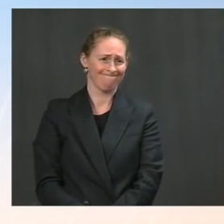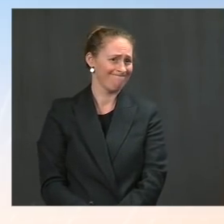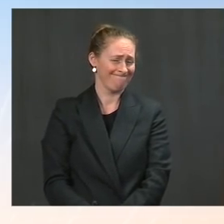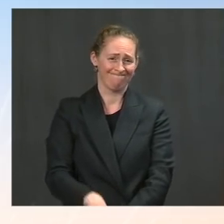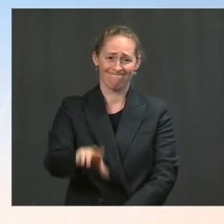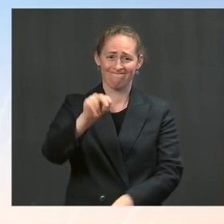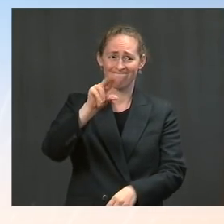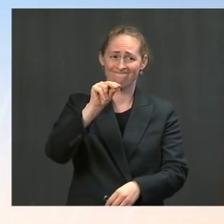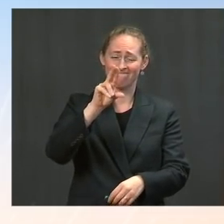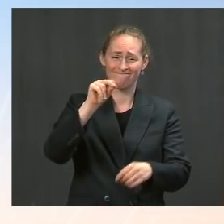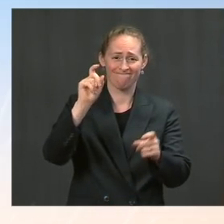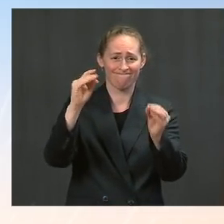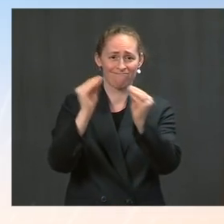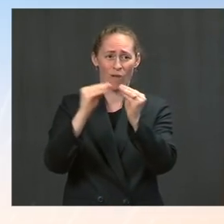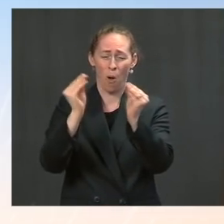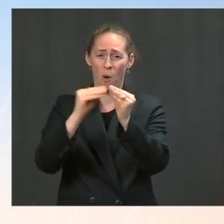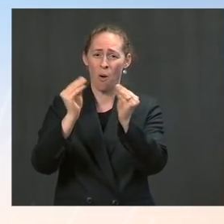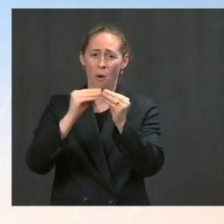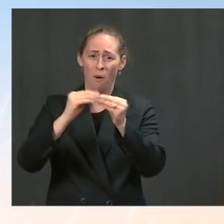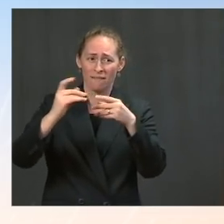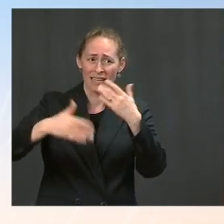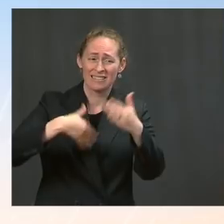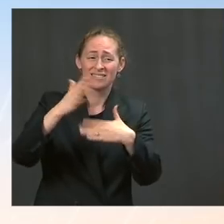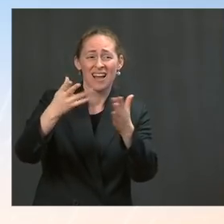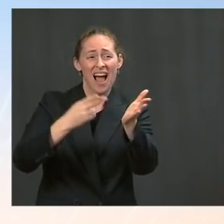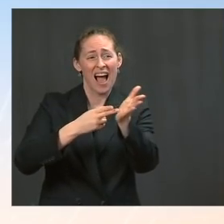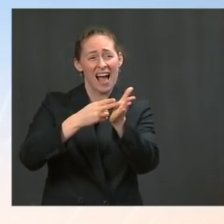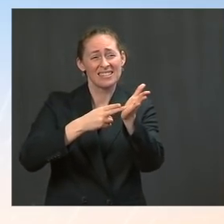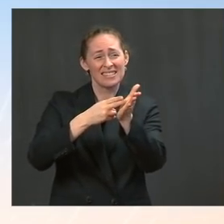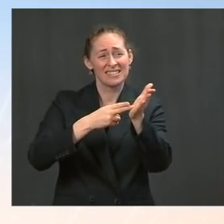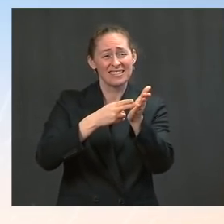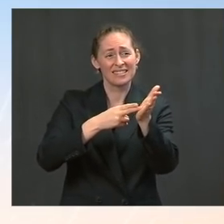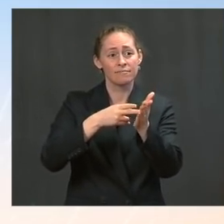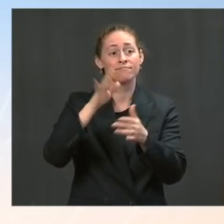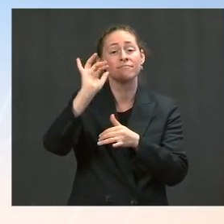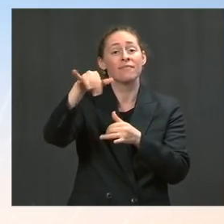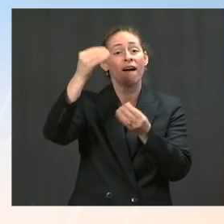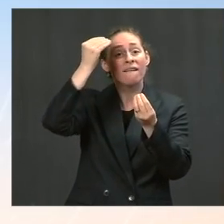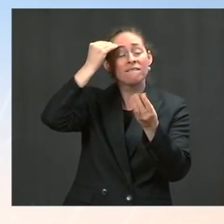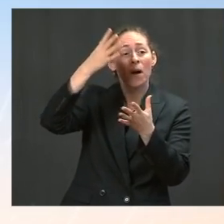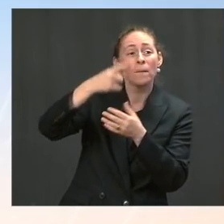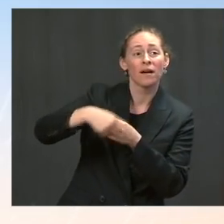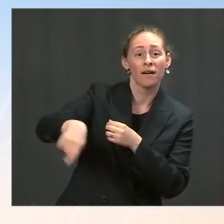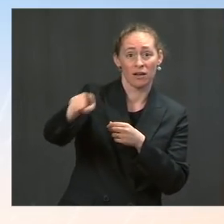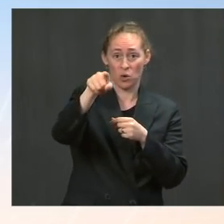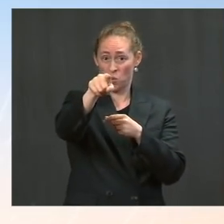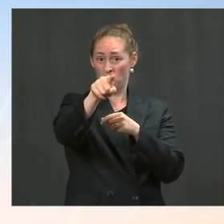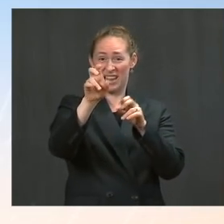And frankly, information that media organizations could detr- could decide whether you're going to report on or not.